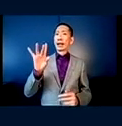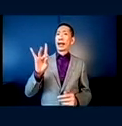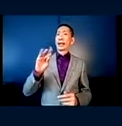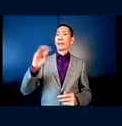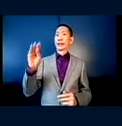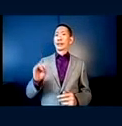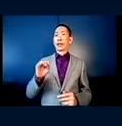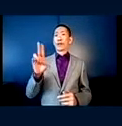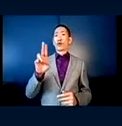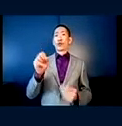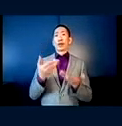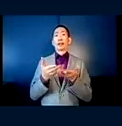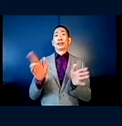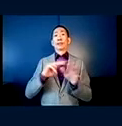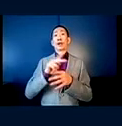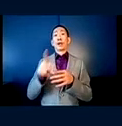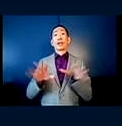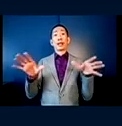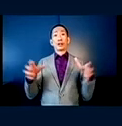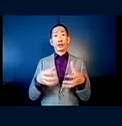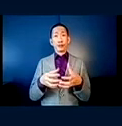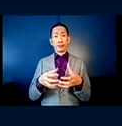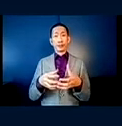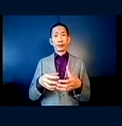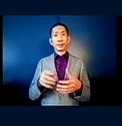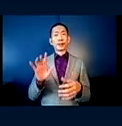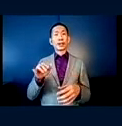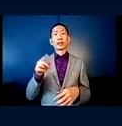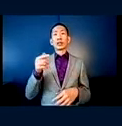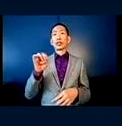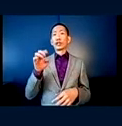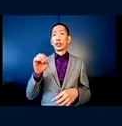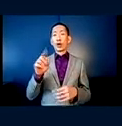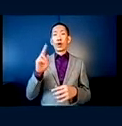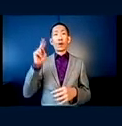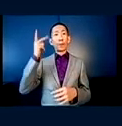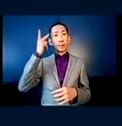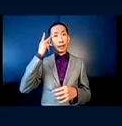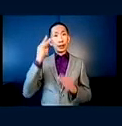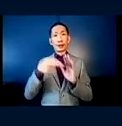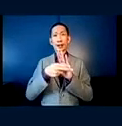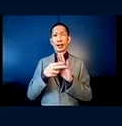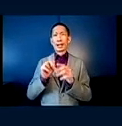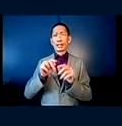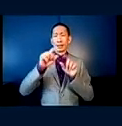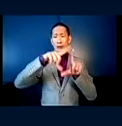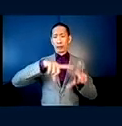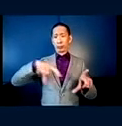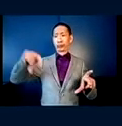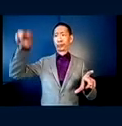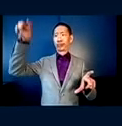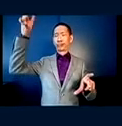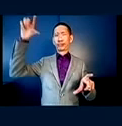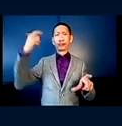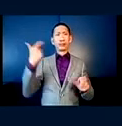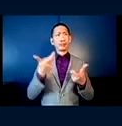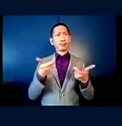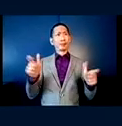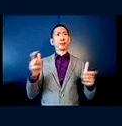MILLION PEOPLE, OR ABOUT 8% OF THE U.S. POPULATION. IT'S A GEOPOLITICAL DESIGNATION THAT YOU CAN SEE TAKES UP A